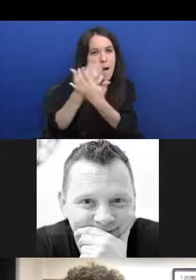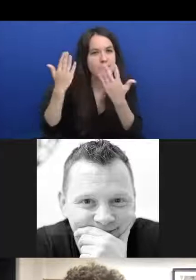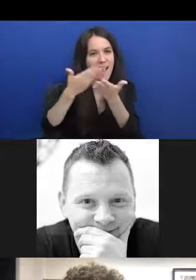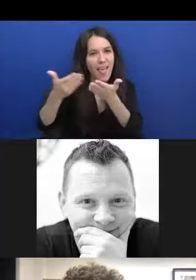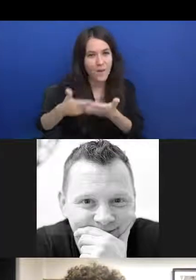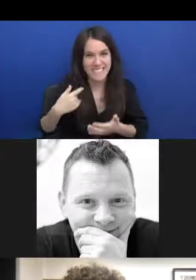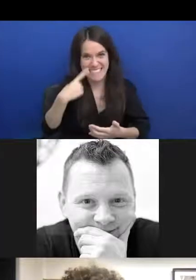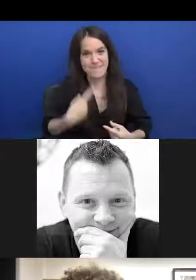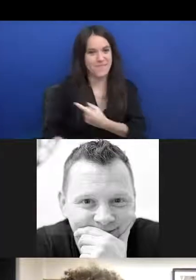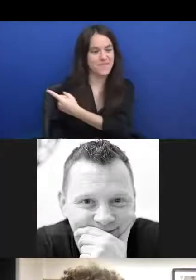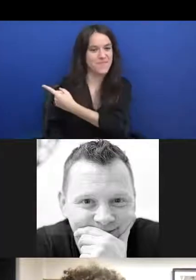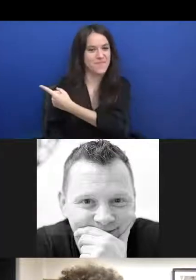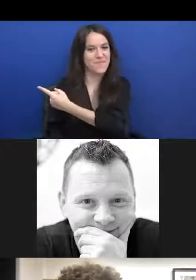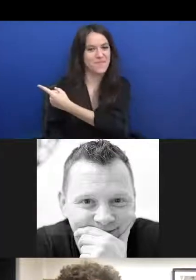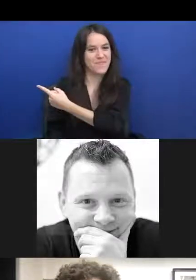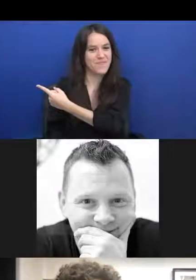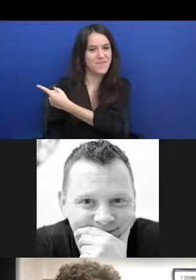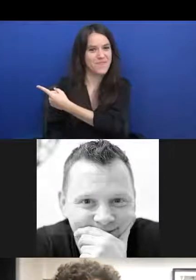when she was 15 and still studying at Warruwi school